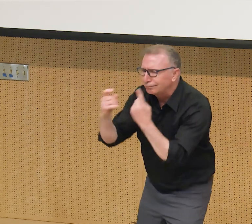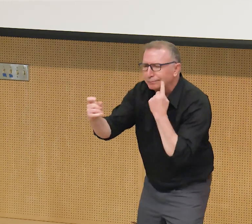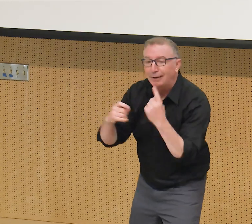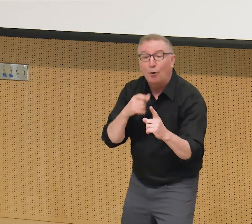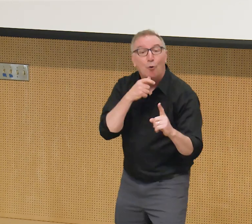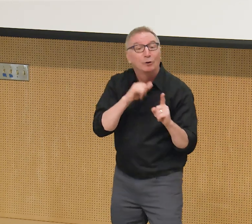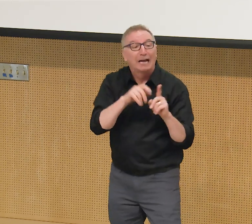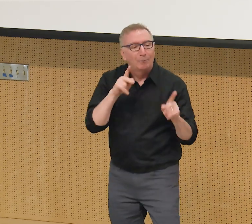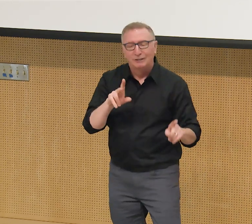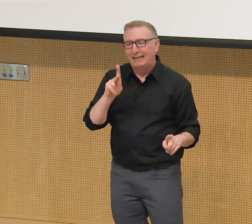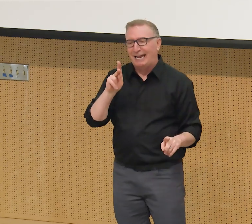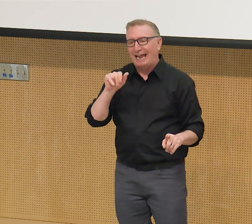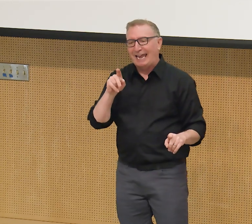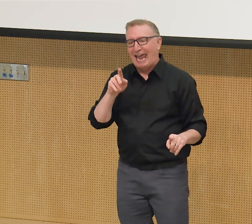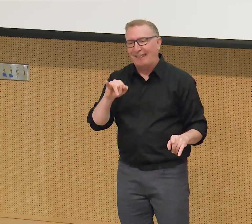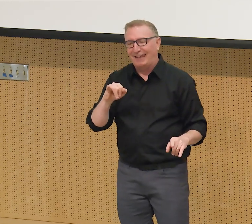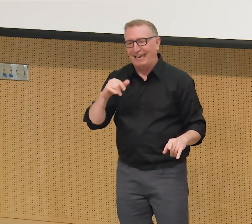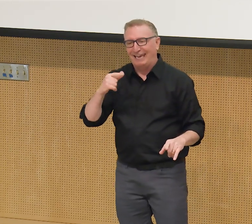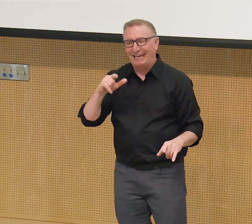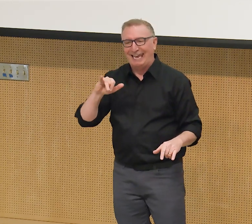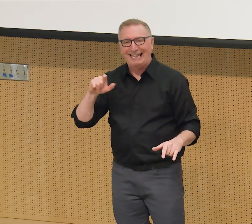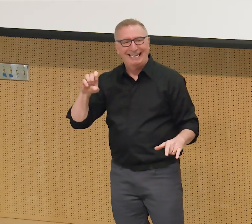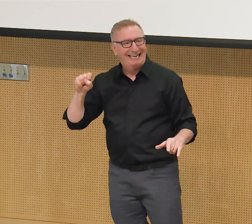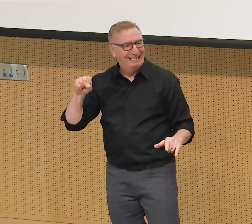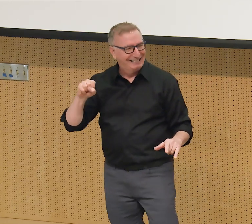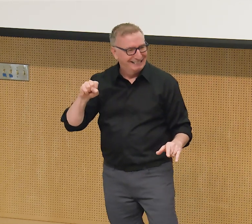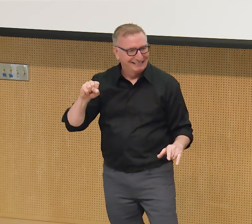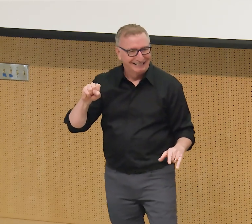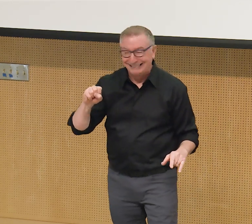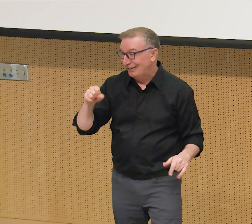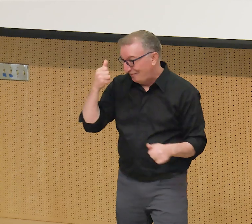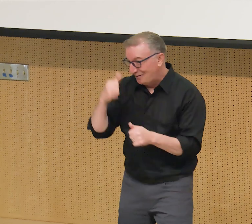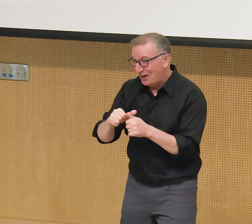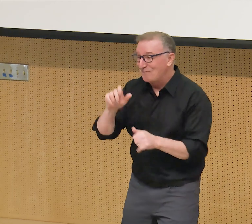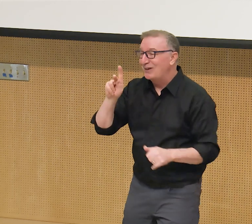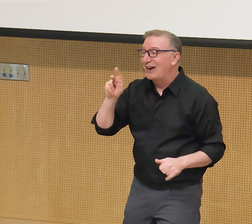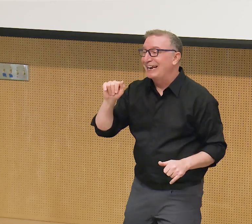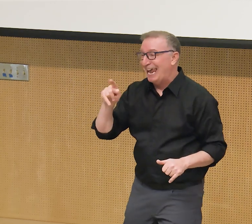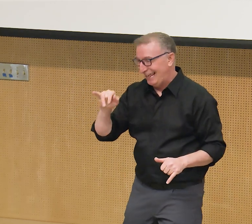So, she was speaking and signing at the same time. I now know that that's Kathy Gillies.